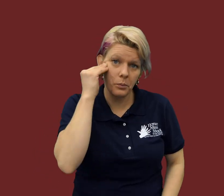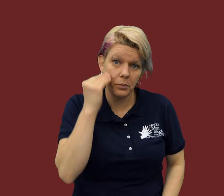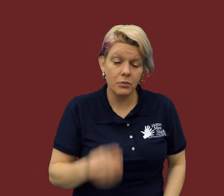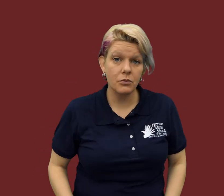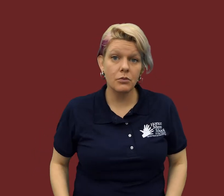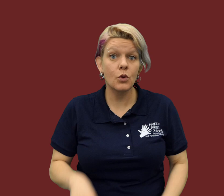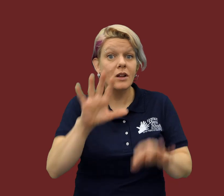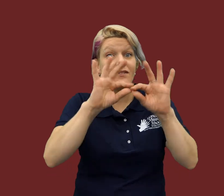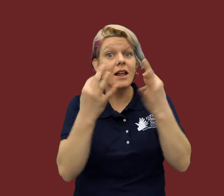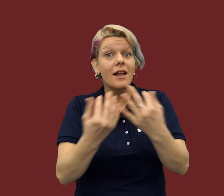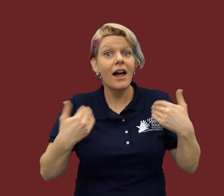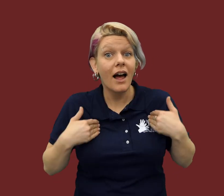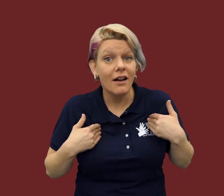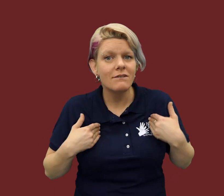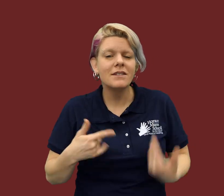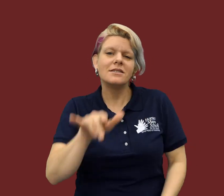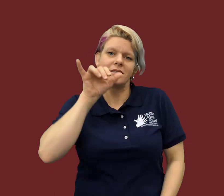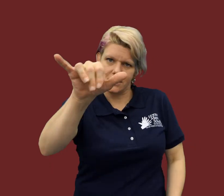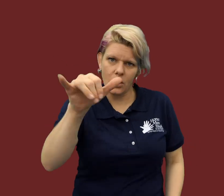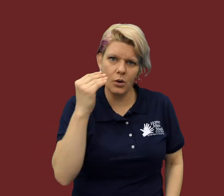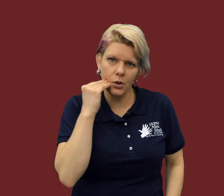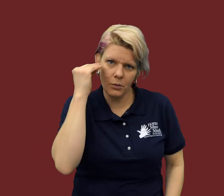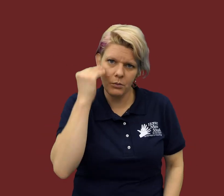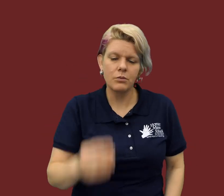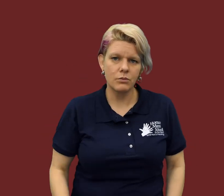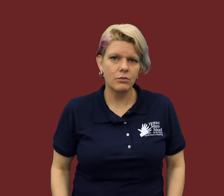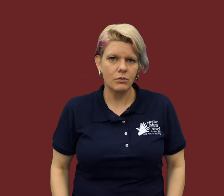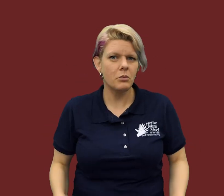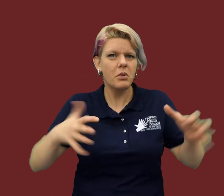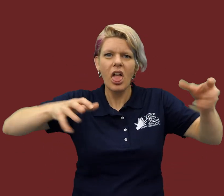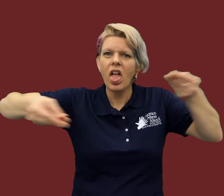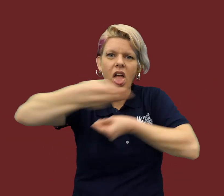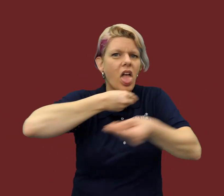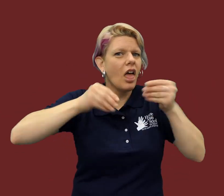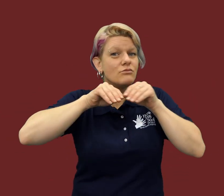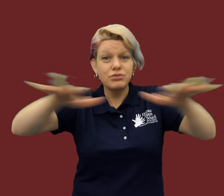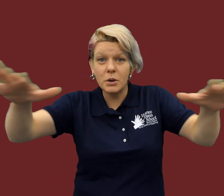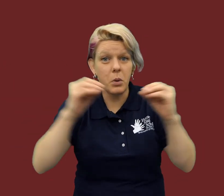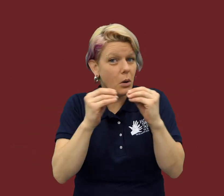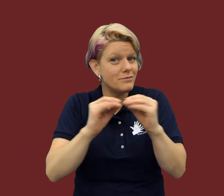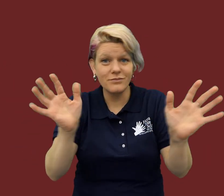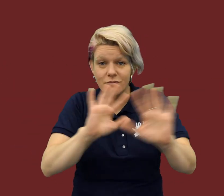home. If someone in your family has it, you all must stay home. We want to avoid the virus